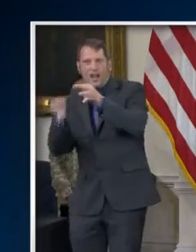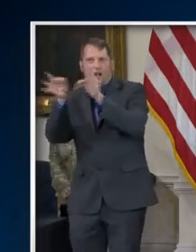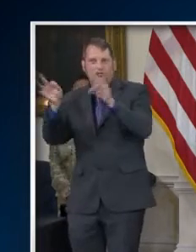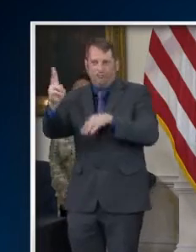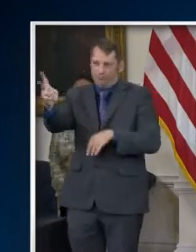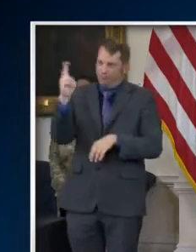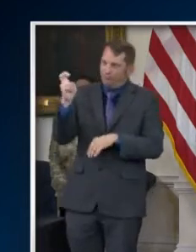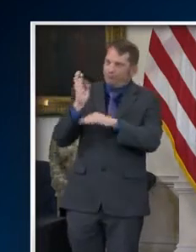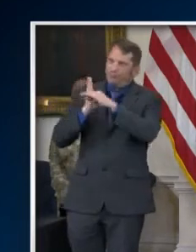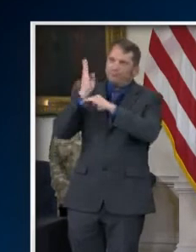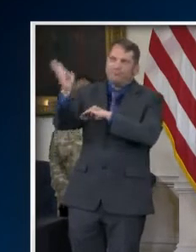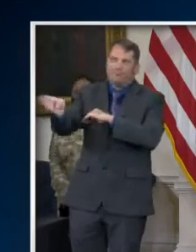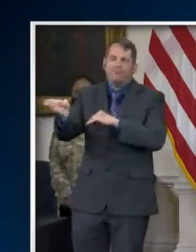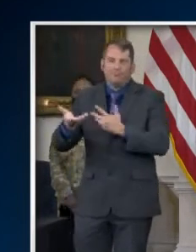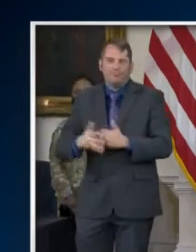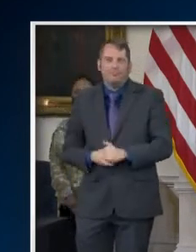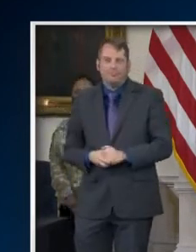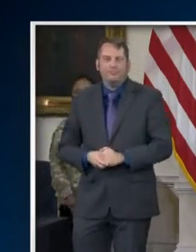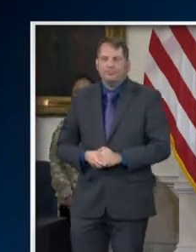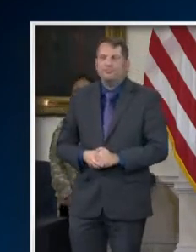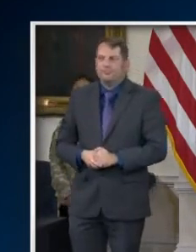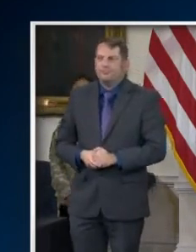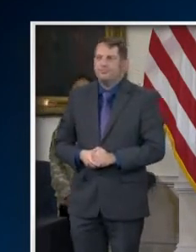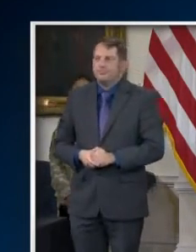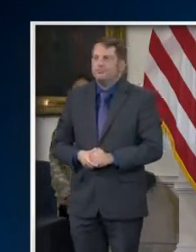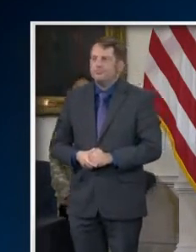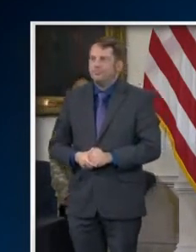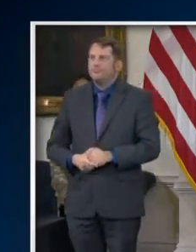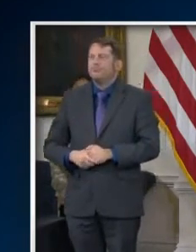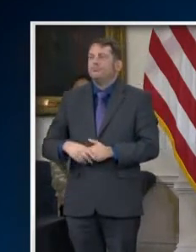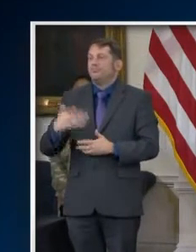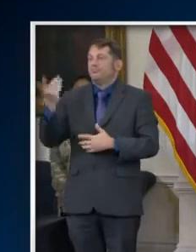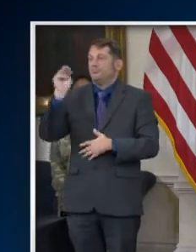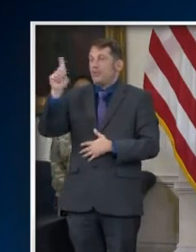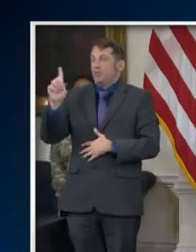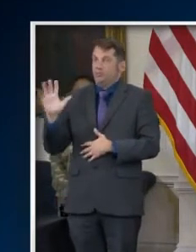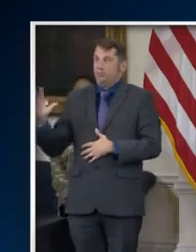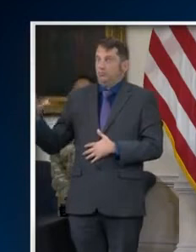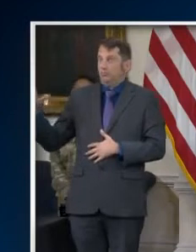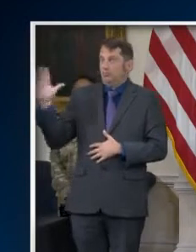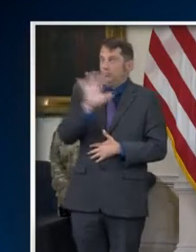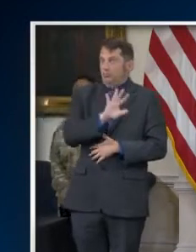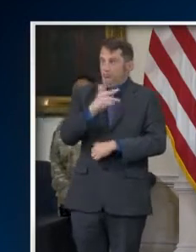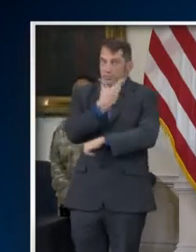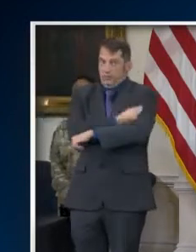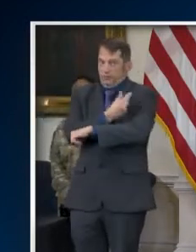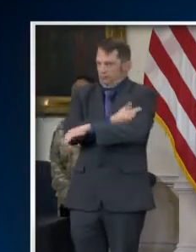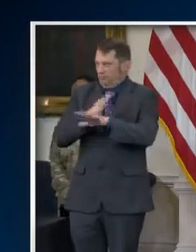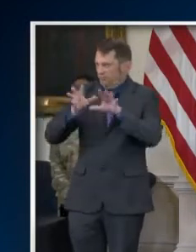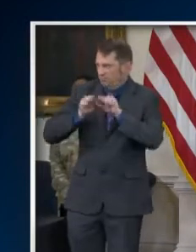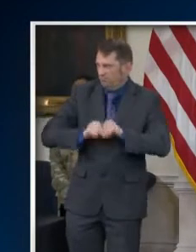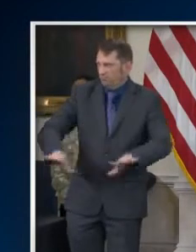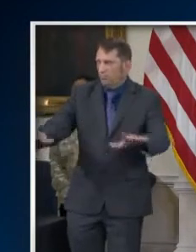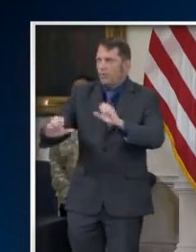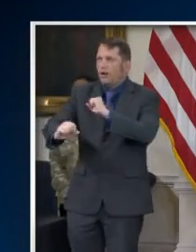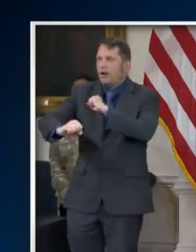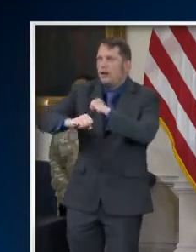STATEWIDE VACCINE CONFIDENCE CAMPAIGN, WE ARE LAUNCHING A NEW